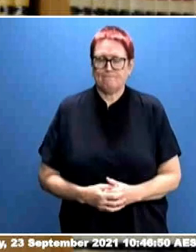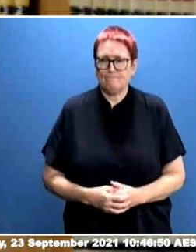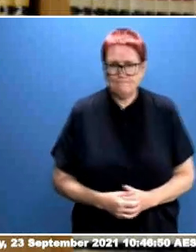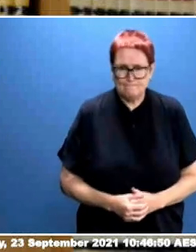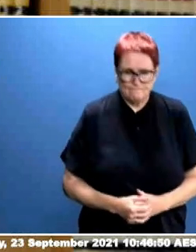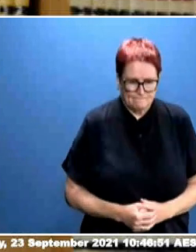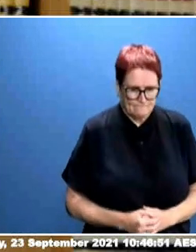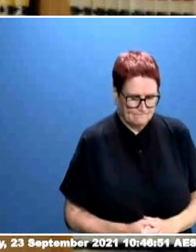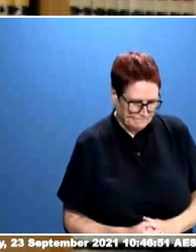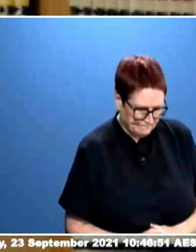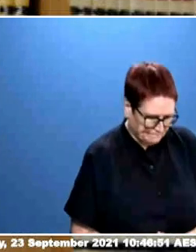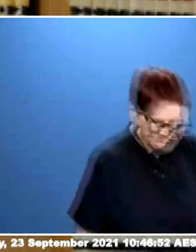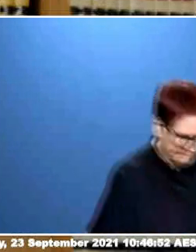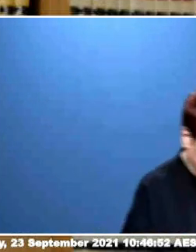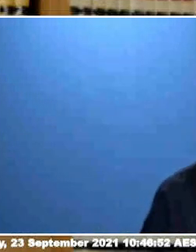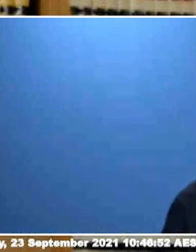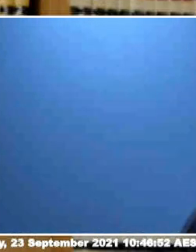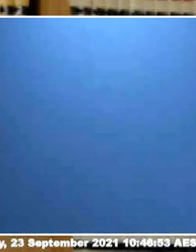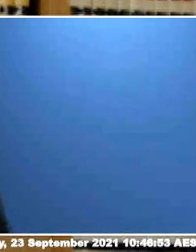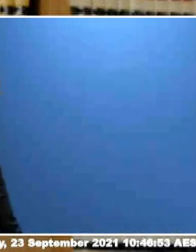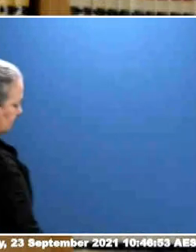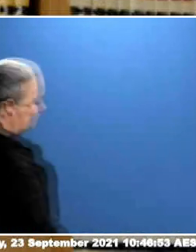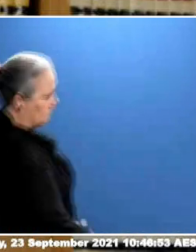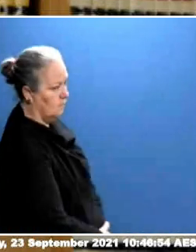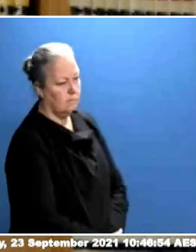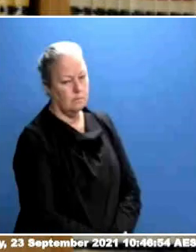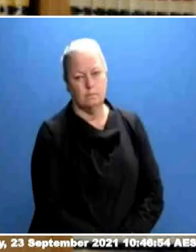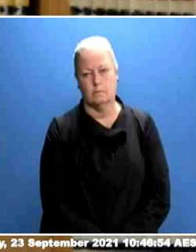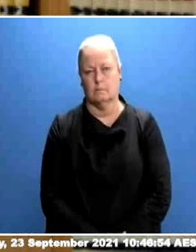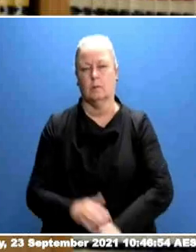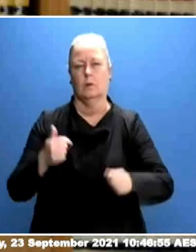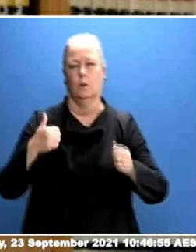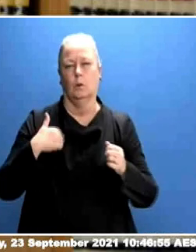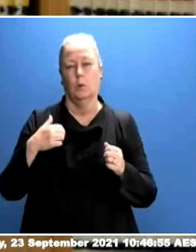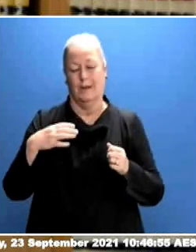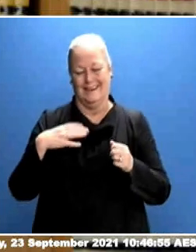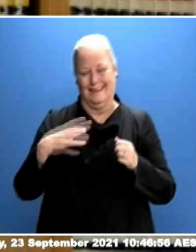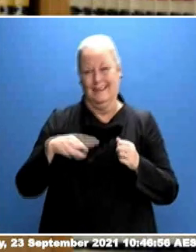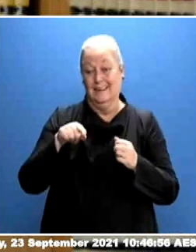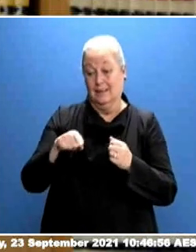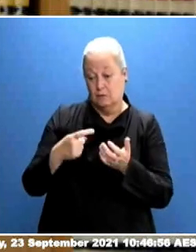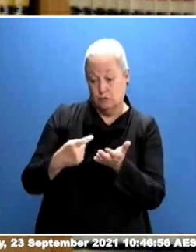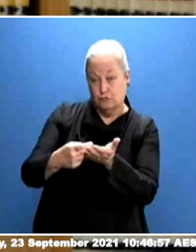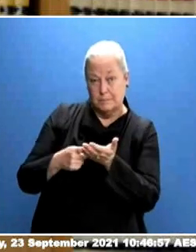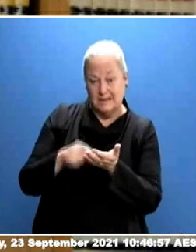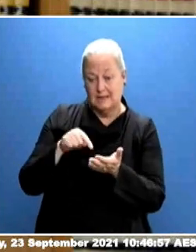So we do rely then on recommendations of having that occur when a child leaves our service as well and returns to the community.